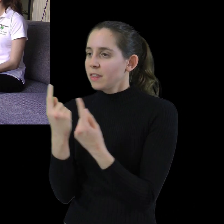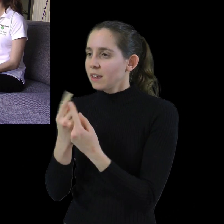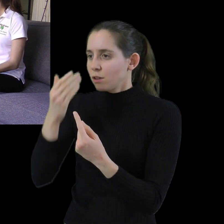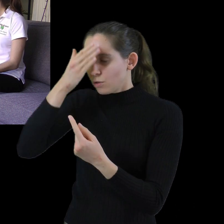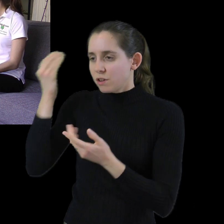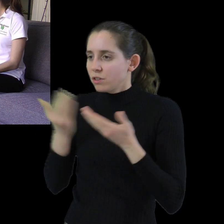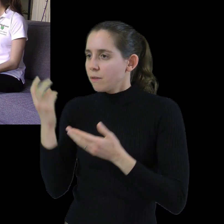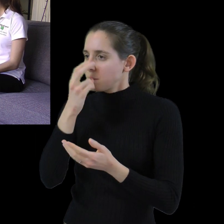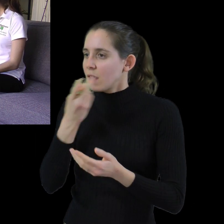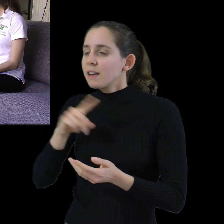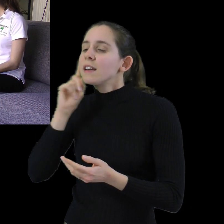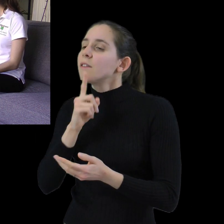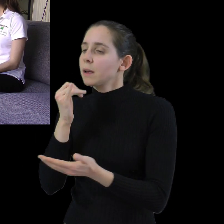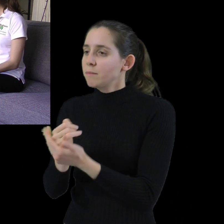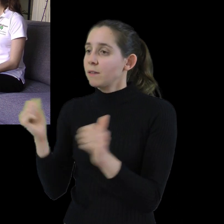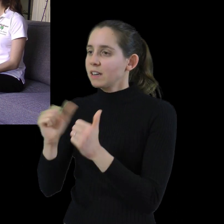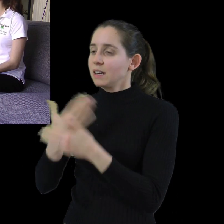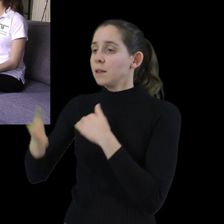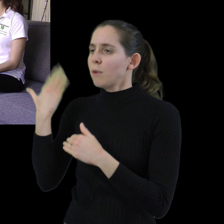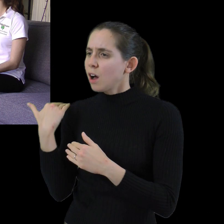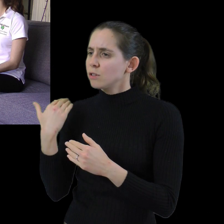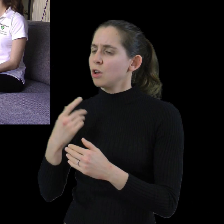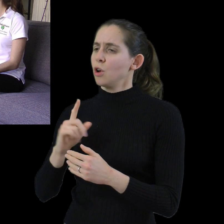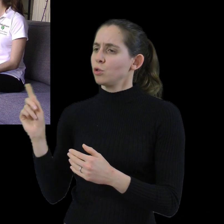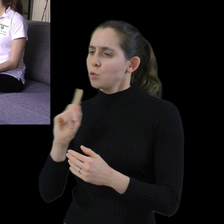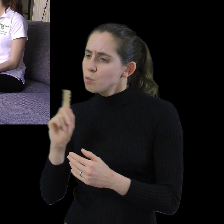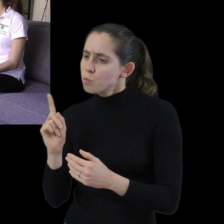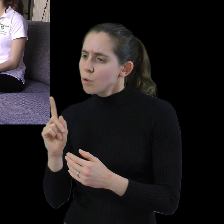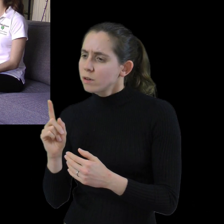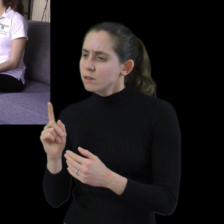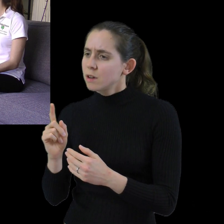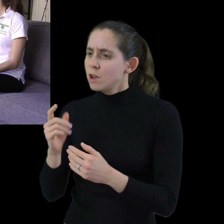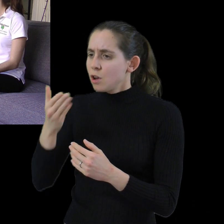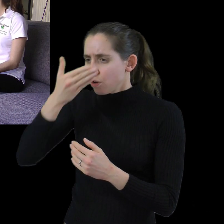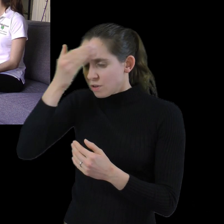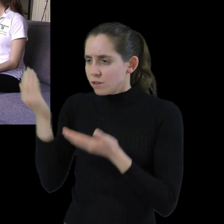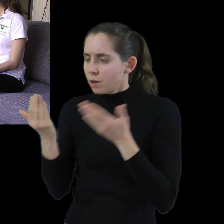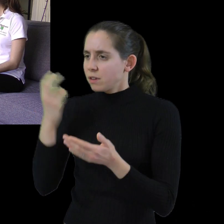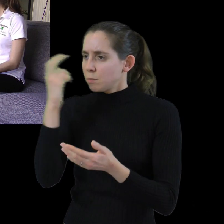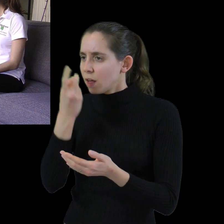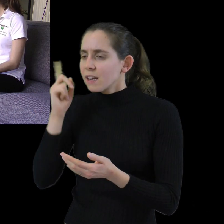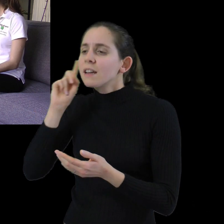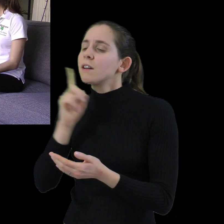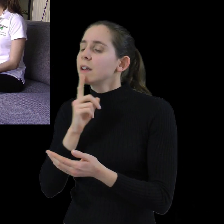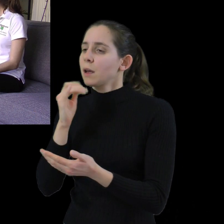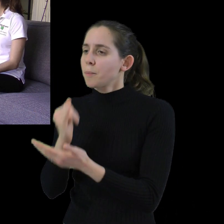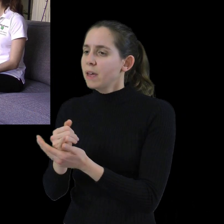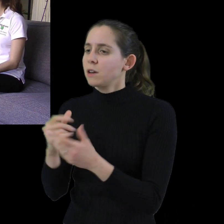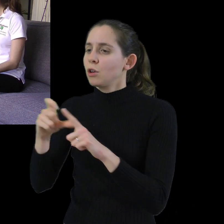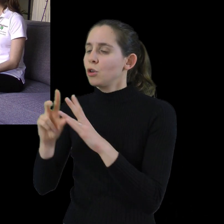Blind and Hearing Impaired have done in the past. So what is Christian Services for the Blind and Hearing Impaired currently doing now? Could you elaborate upon, I guess, what